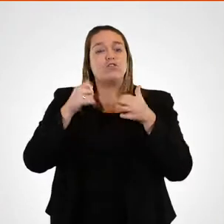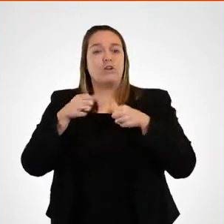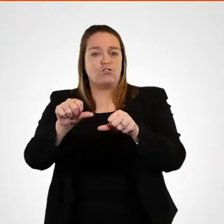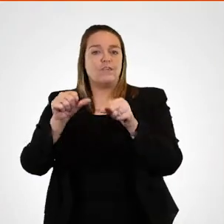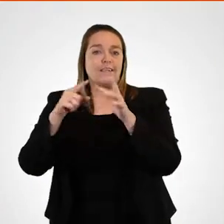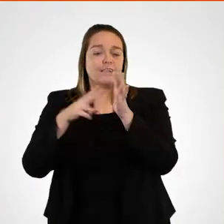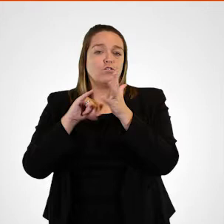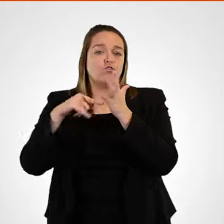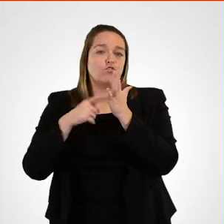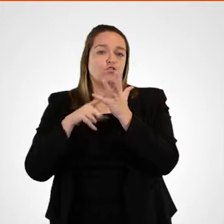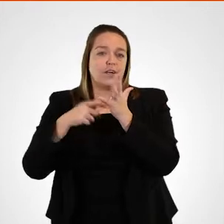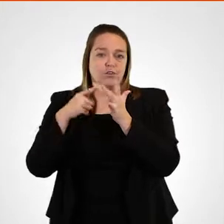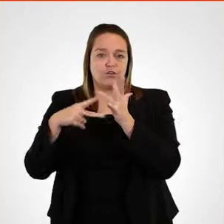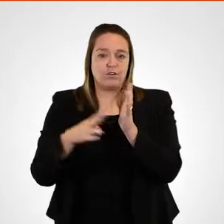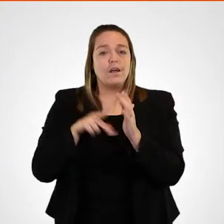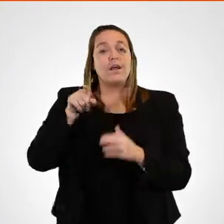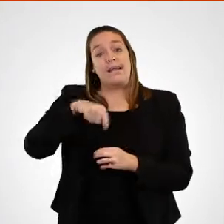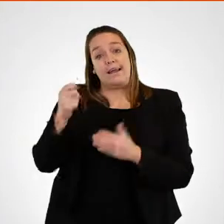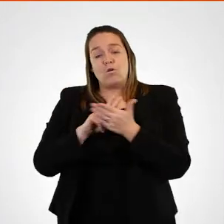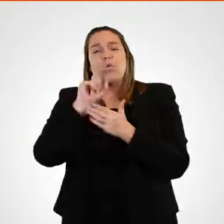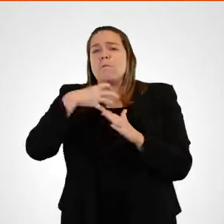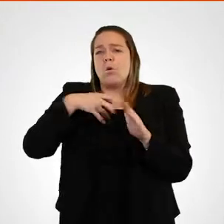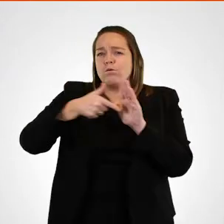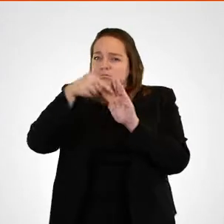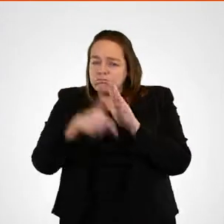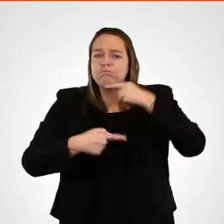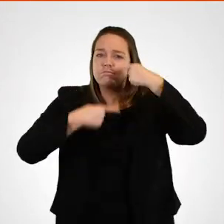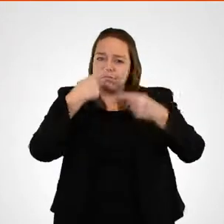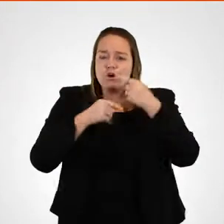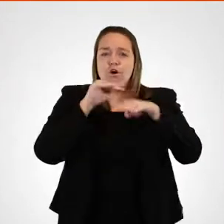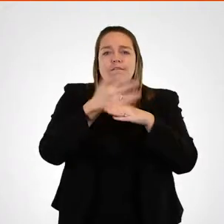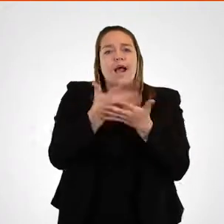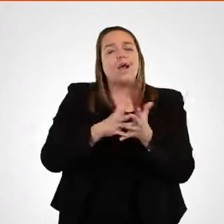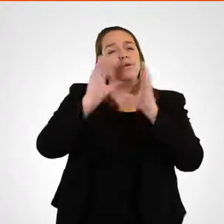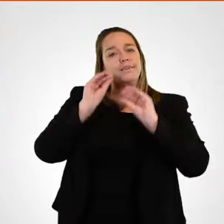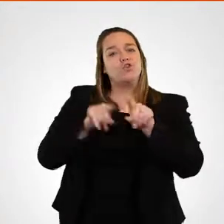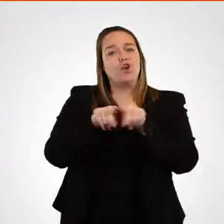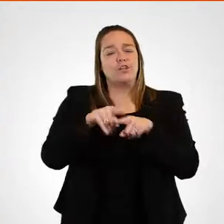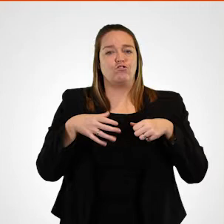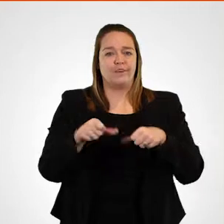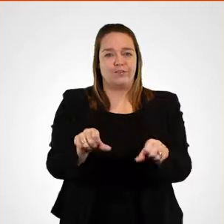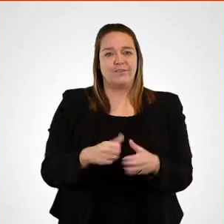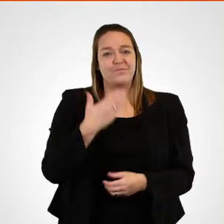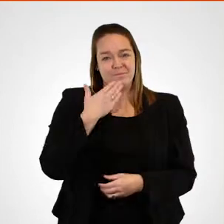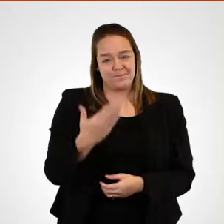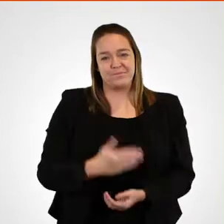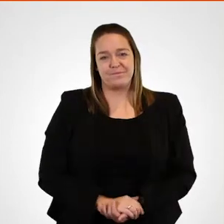and on this I go into a little bit more depth about those ways of teaching learning strategies. Thank you very much.